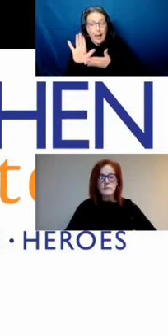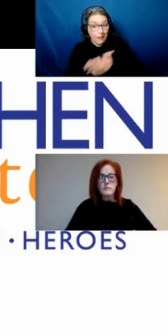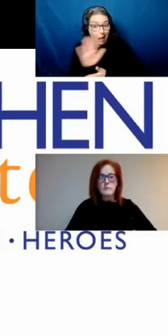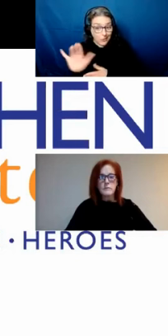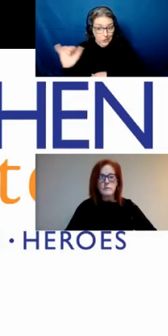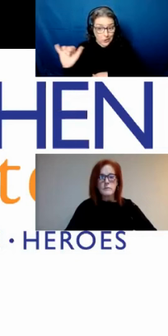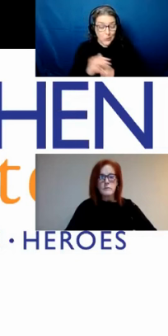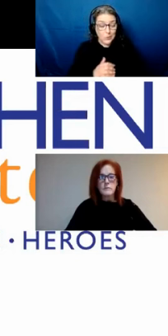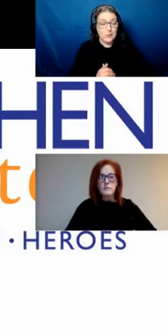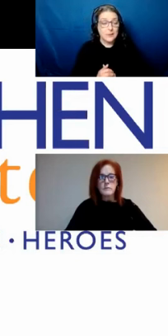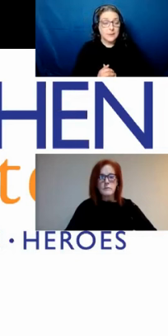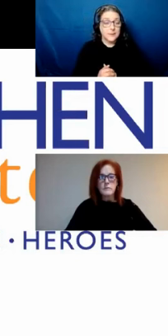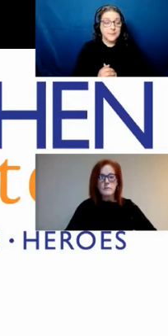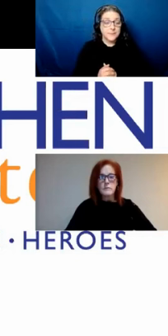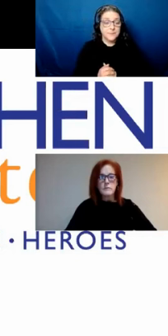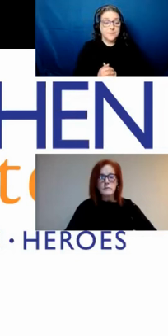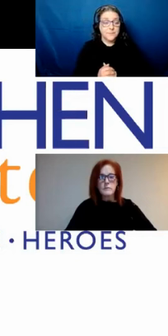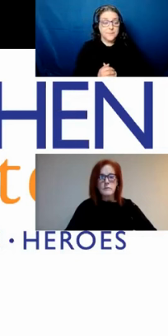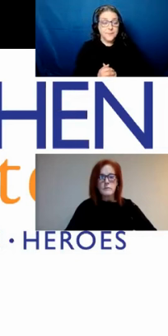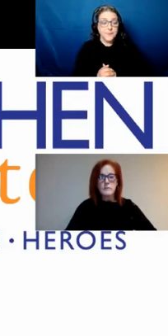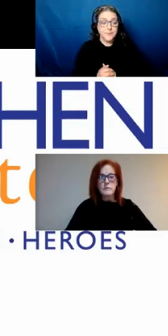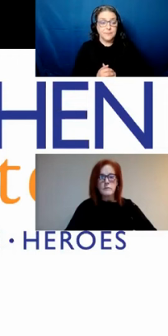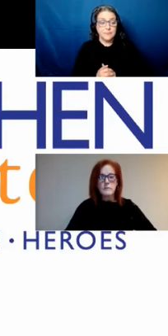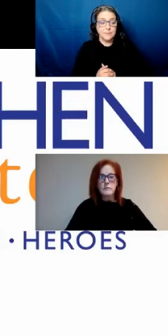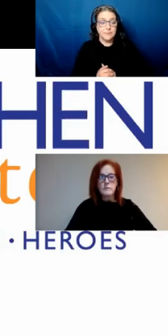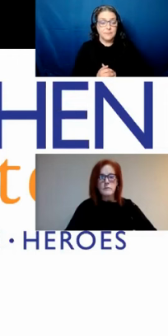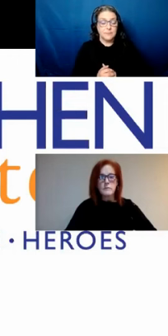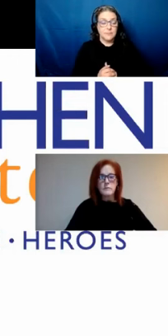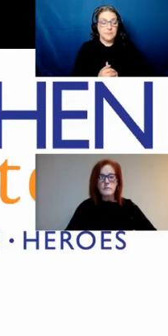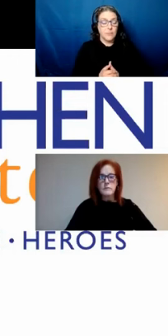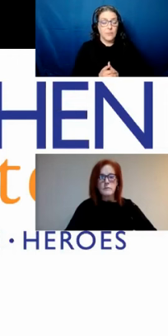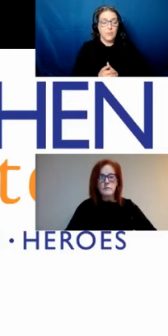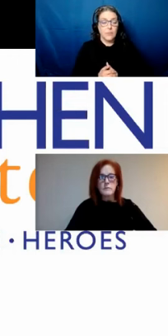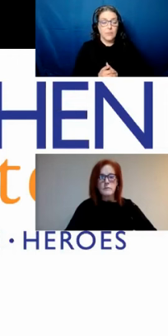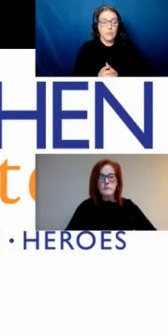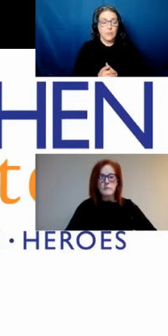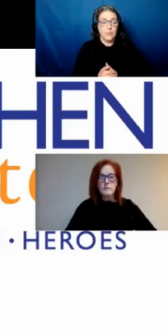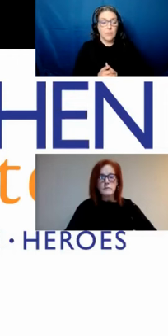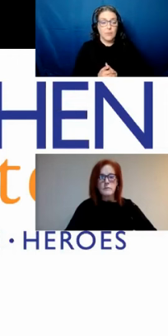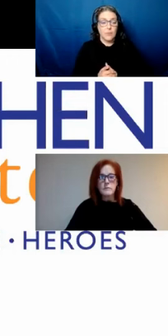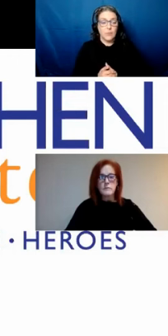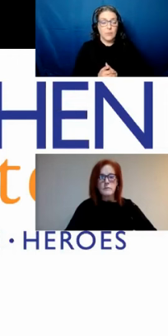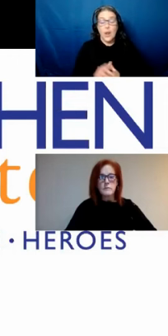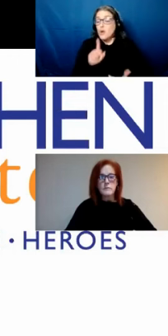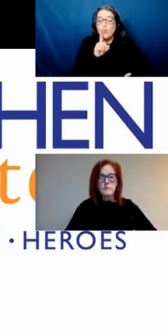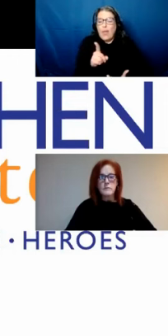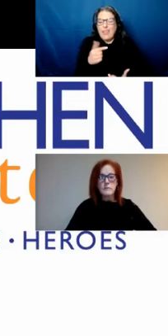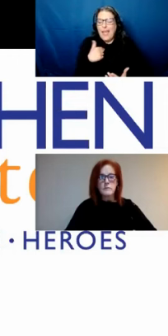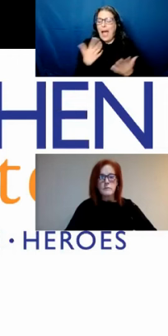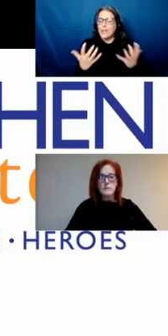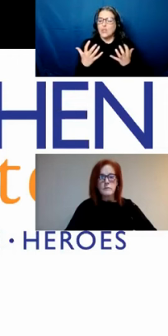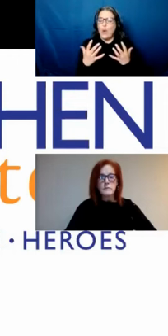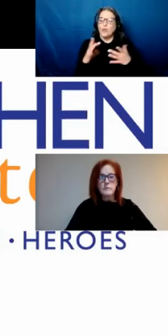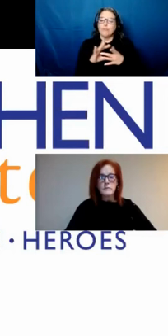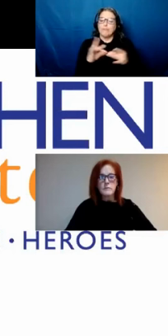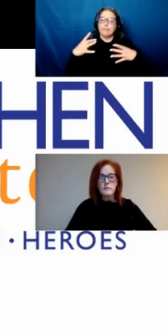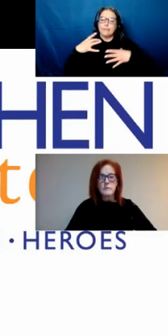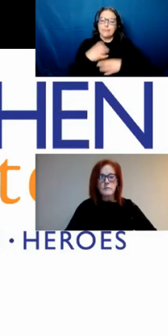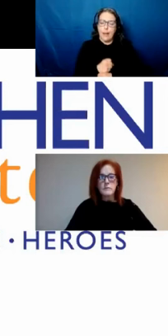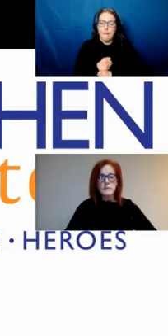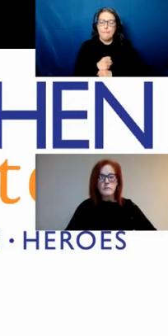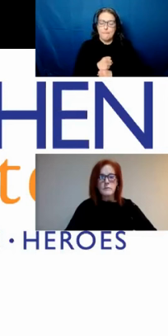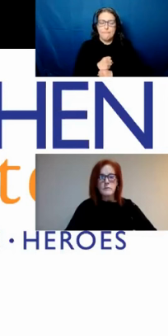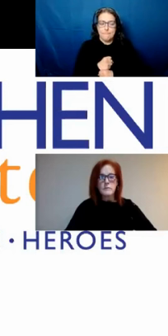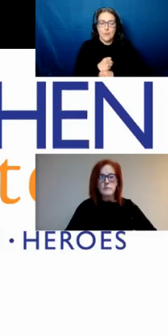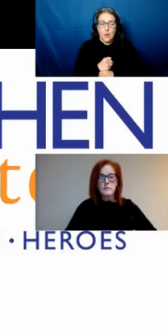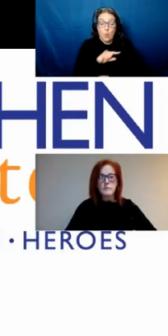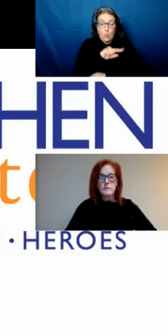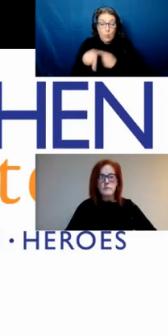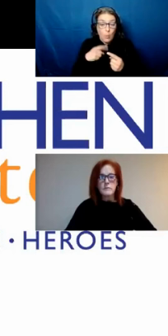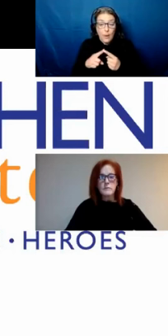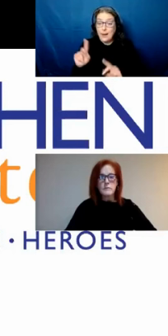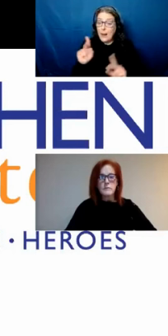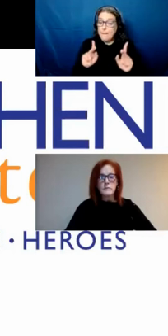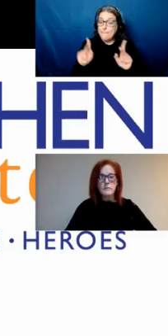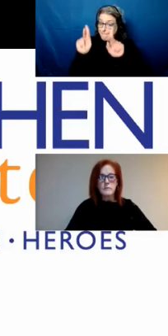Our shelter is -- I think you can see on the left side of the screen, the individuals that come in self-report. A large number of disabling conditions. But the most important one, I think, to look at is the 79%, the last bullet report three or more conditions, which is a lot of trauma.